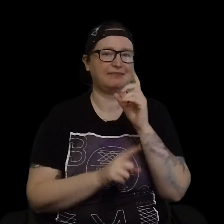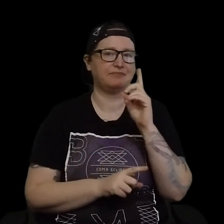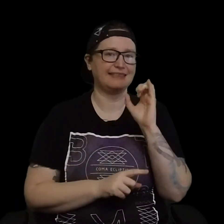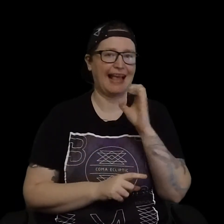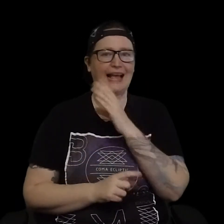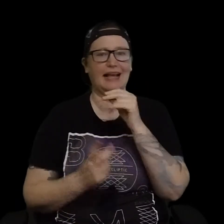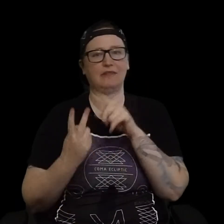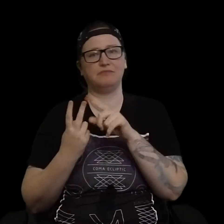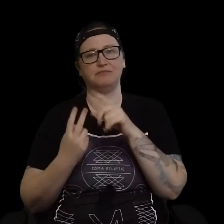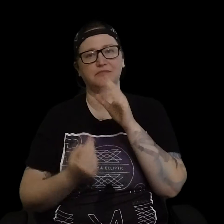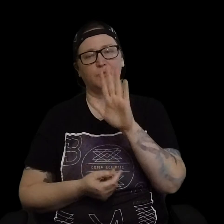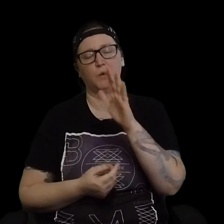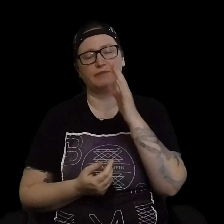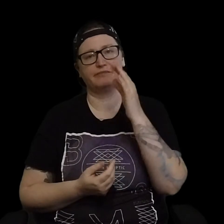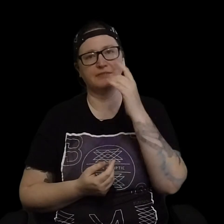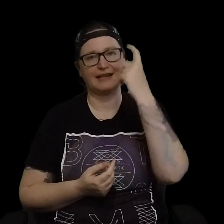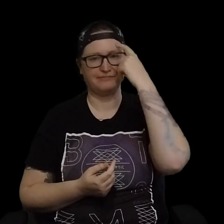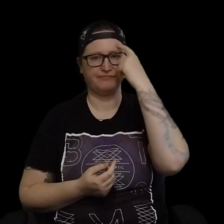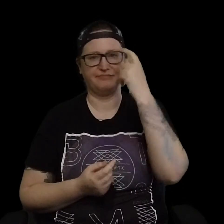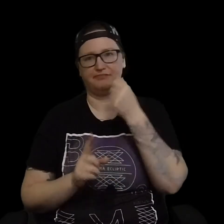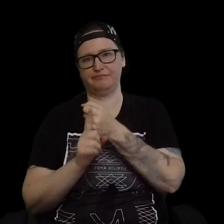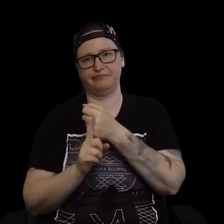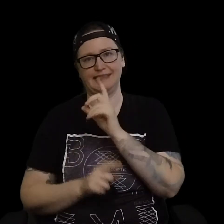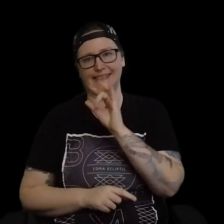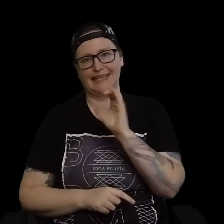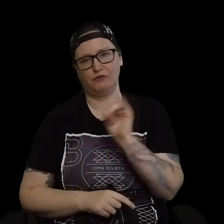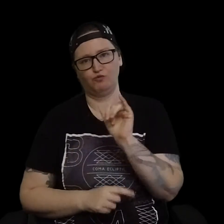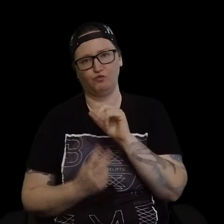and then you set up your hit die and your mental